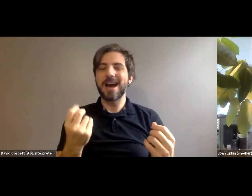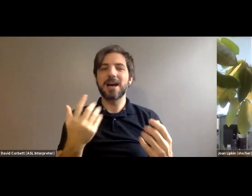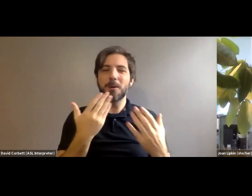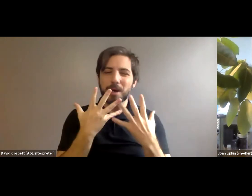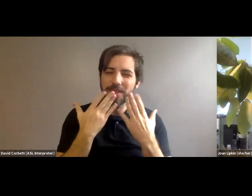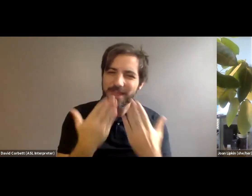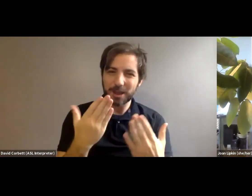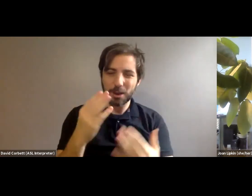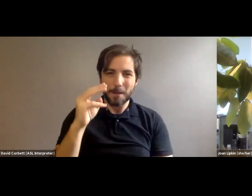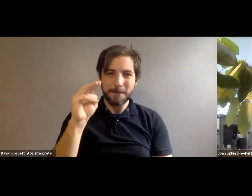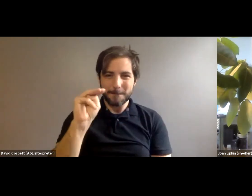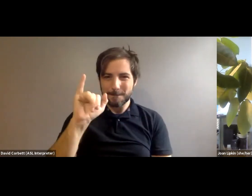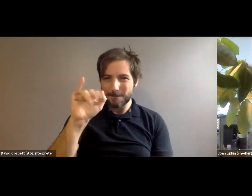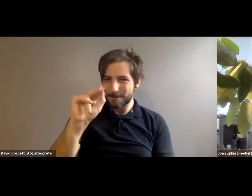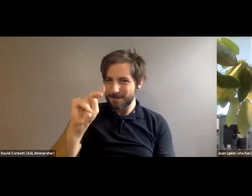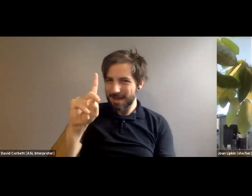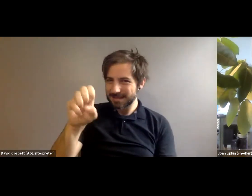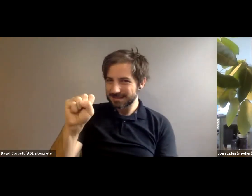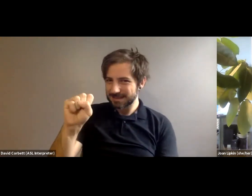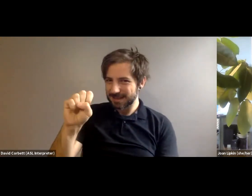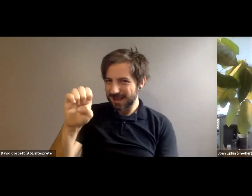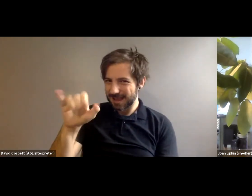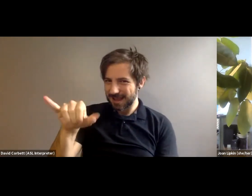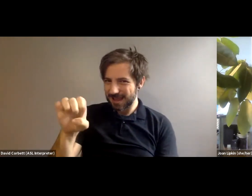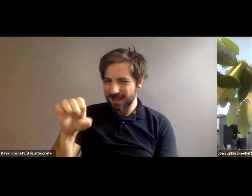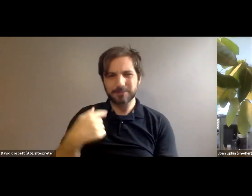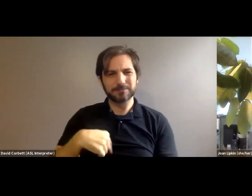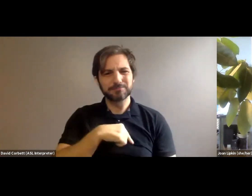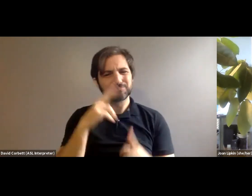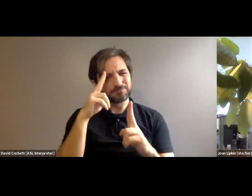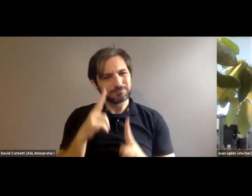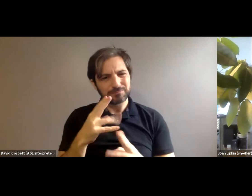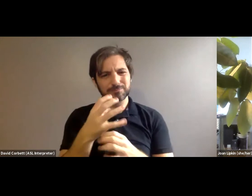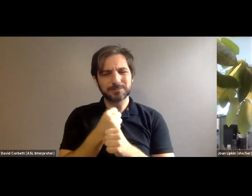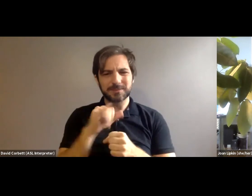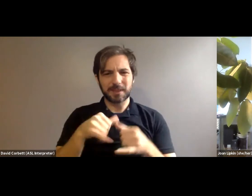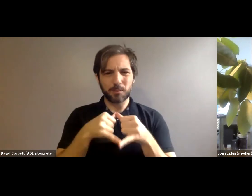are really honored to get this award. And it's really thrilling for us to get this award